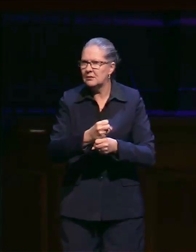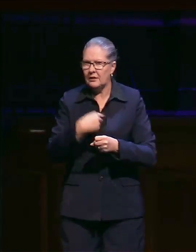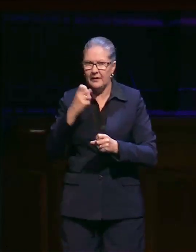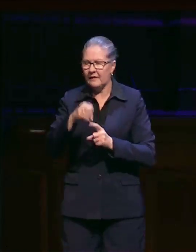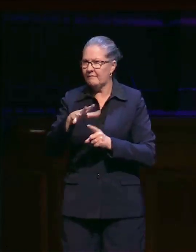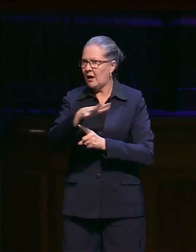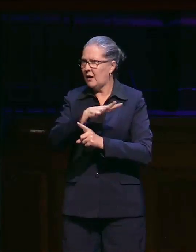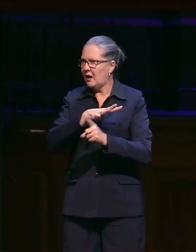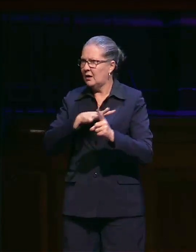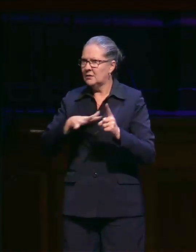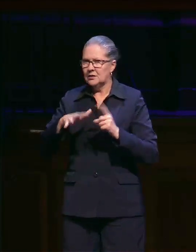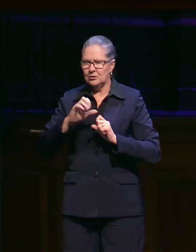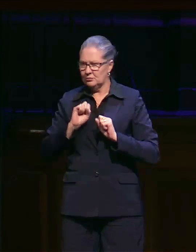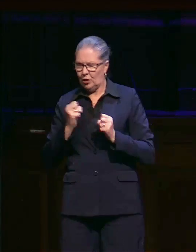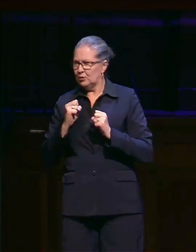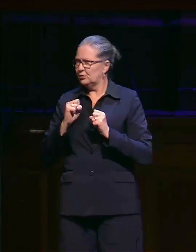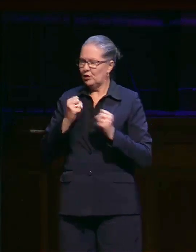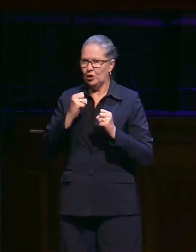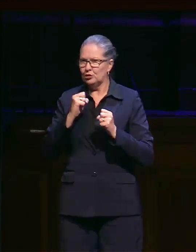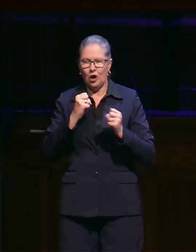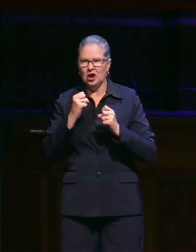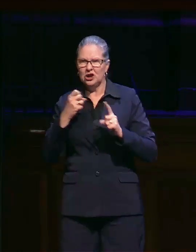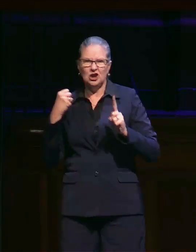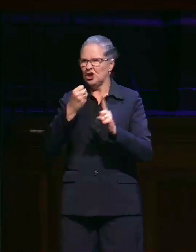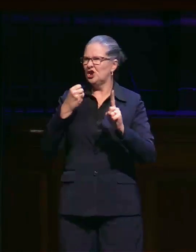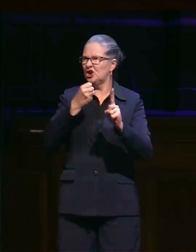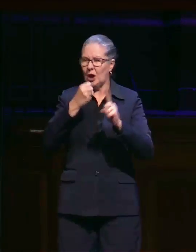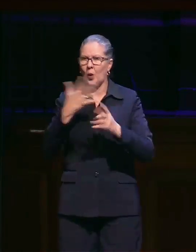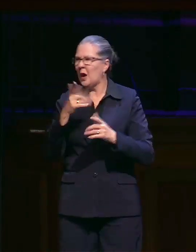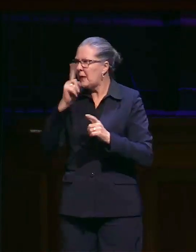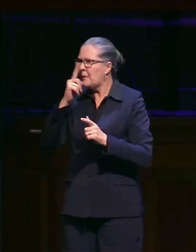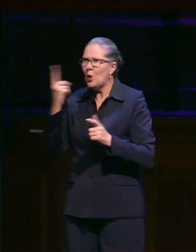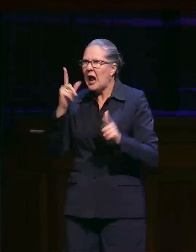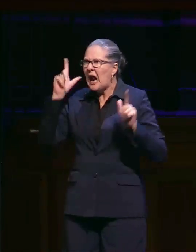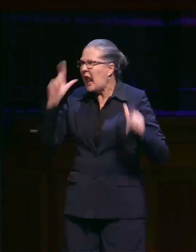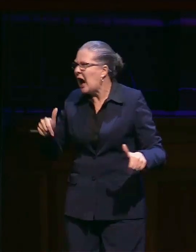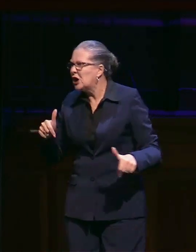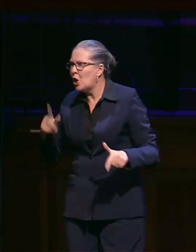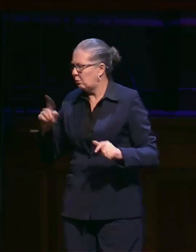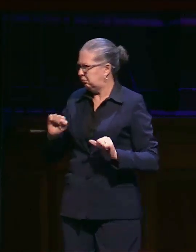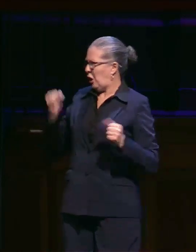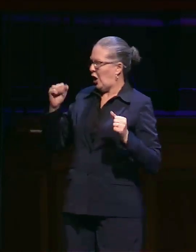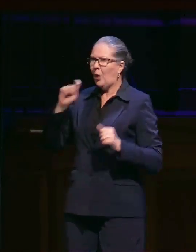where only the noisy or the surprising I heard the result